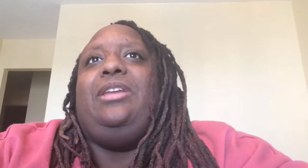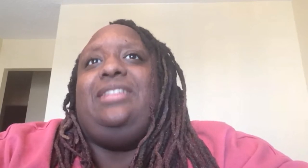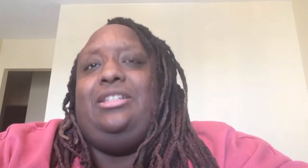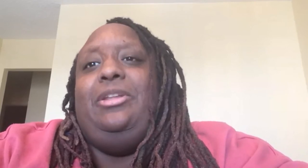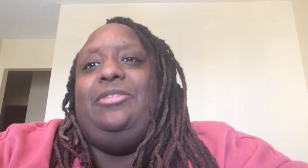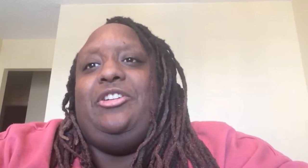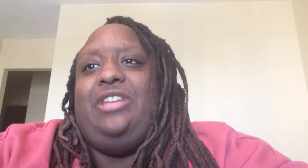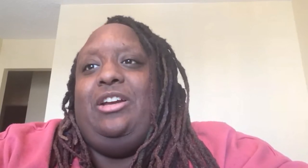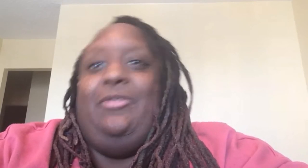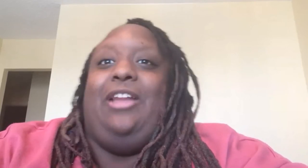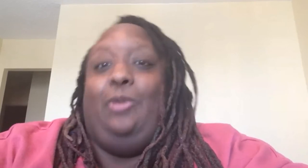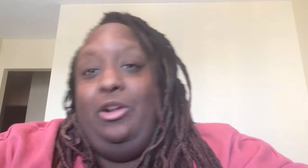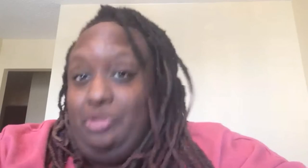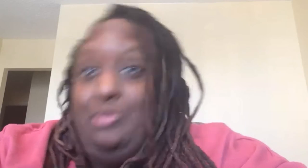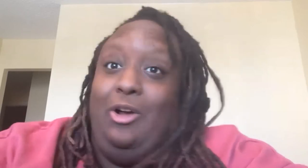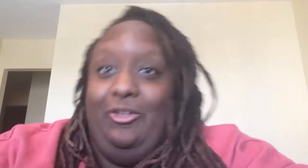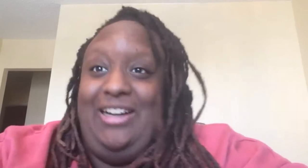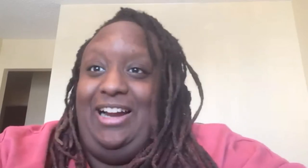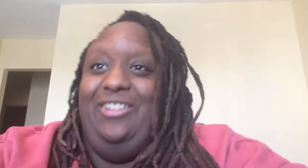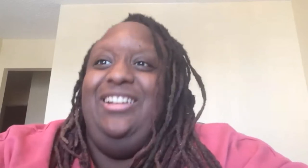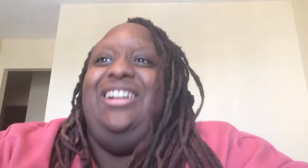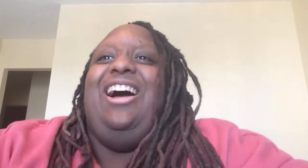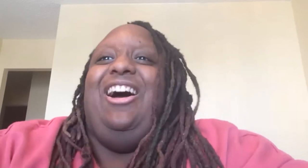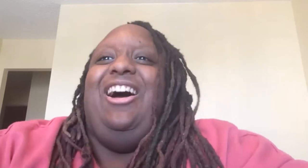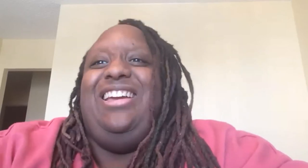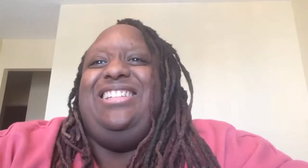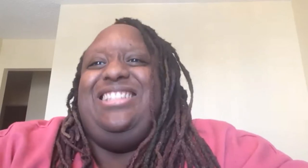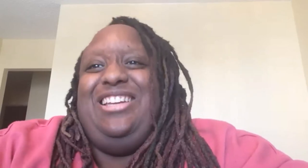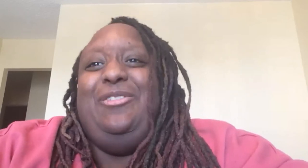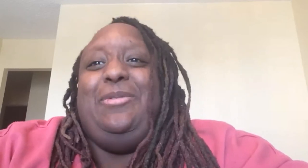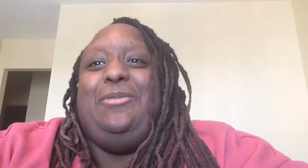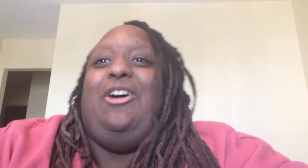like the fact that we’re on a Zoom call right now— are things that disabled people have been calling for for years,